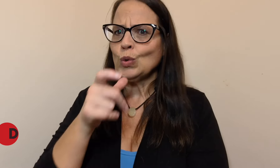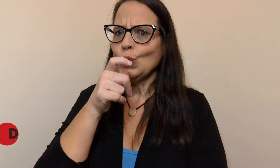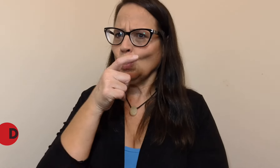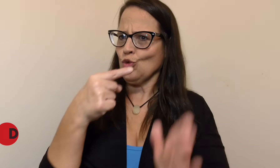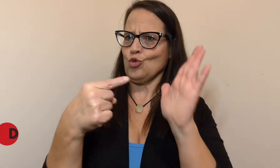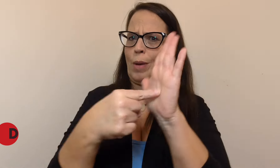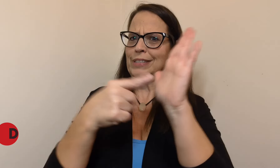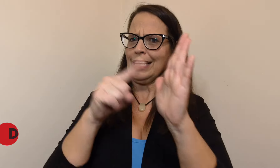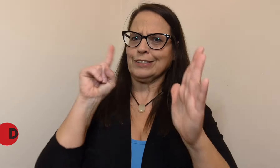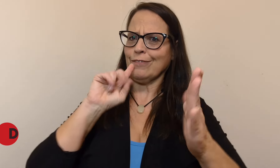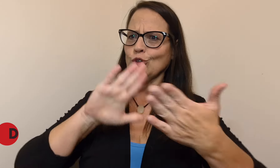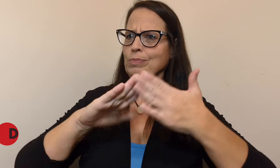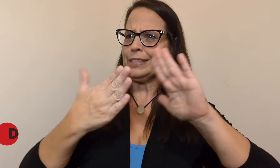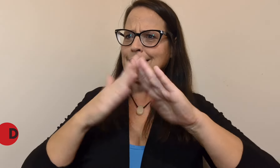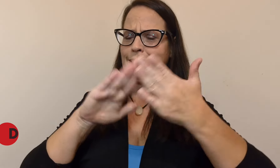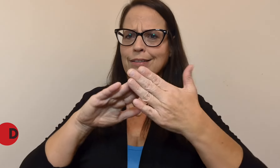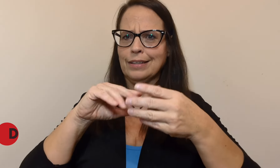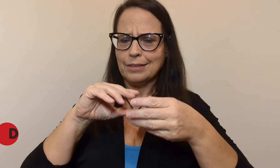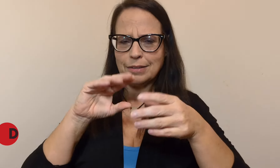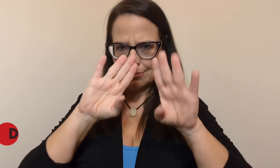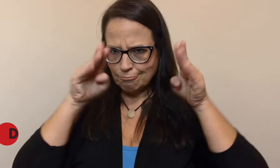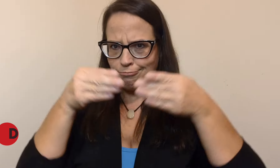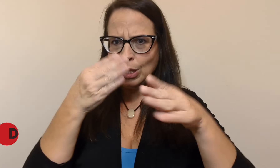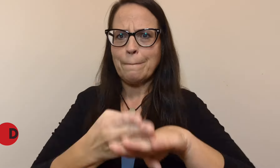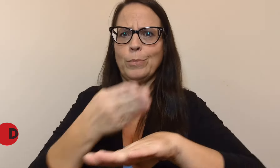[ROBYN]: Who represents the Deaf community